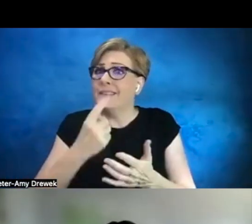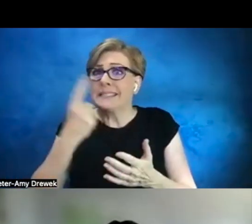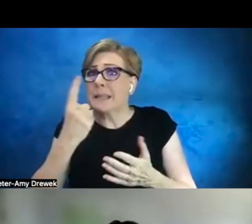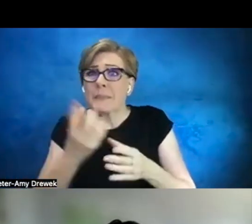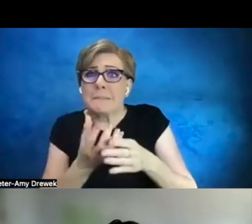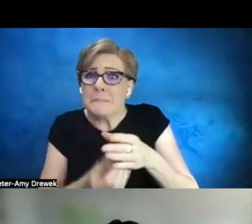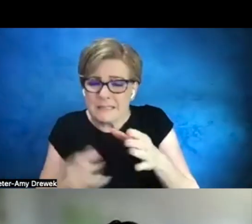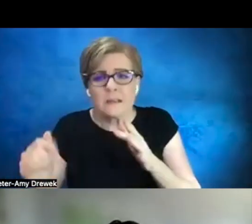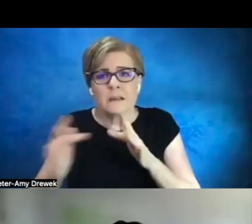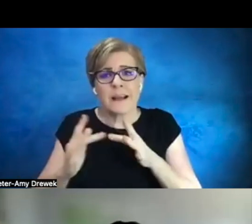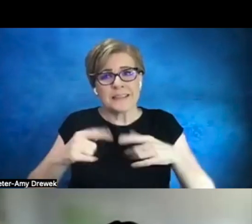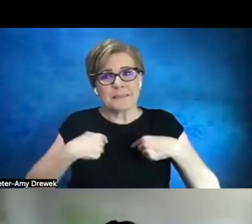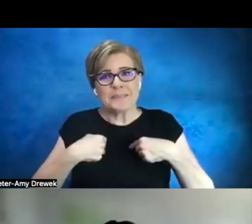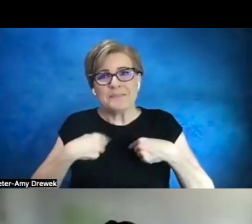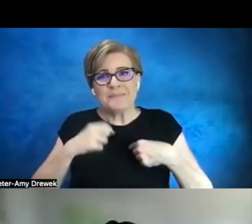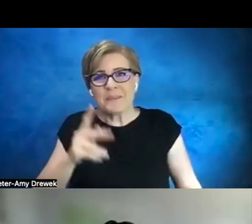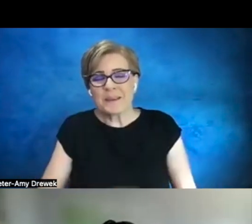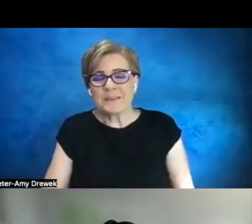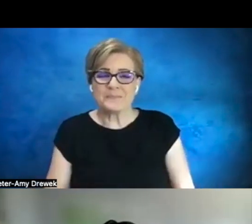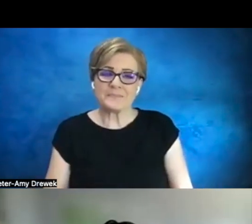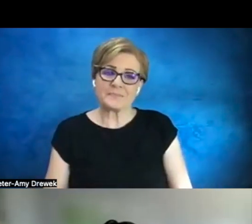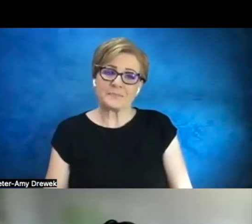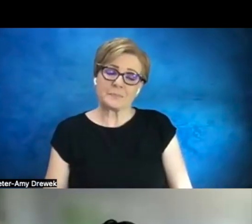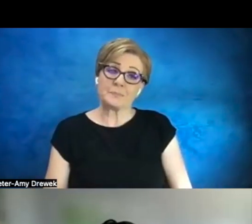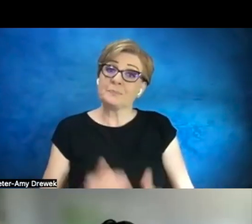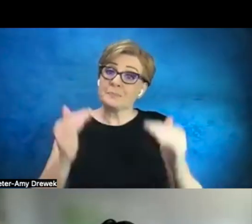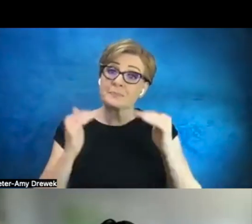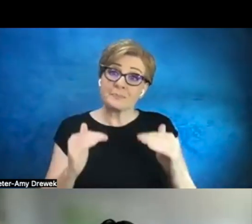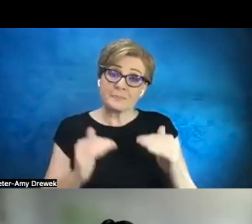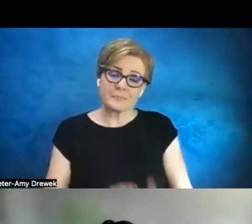that you may have missed. So we're going to move on.